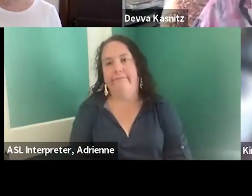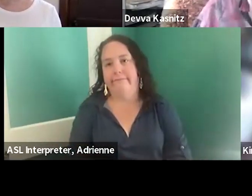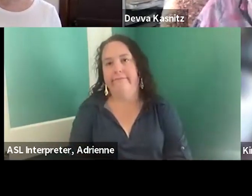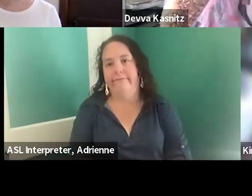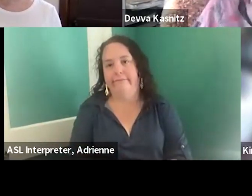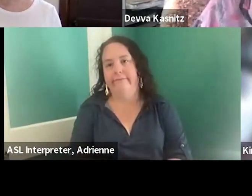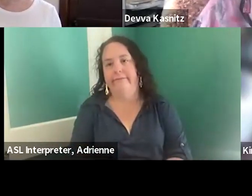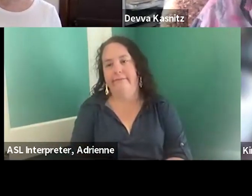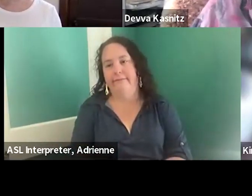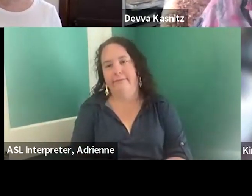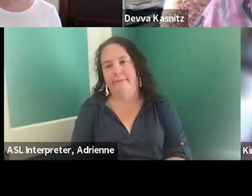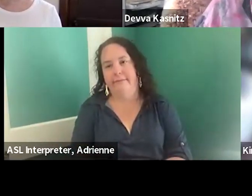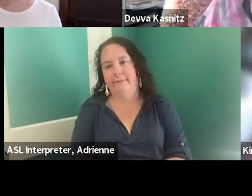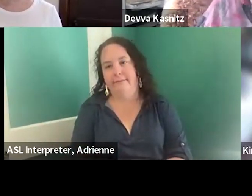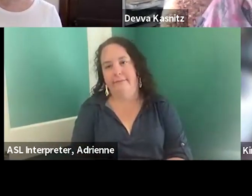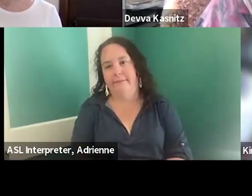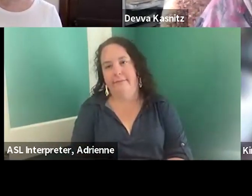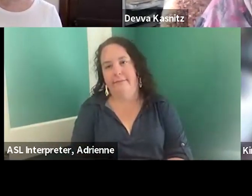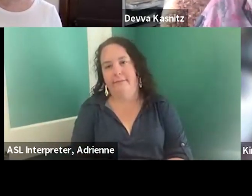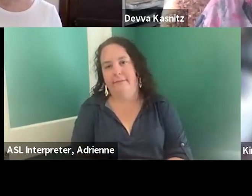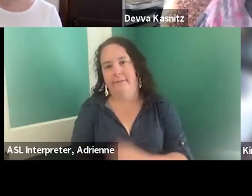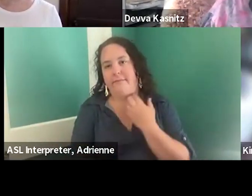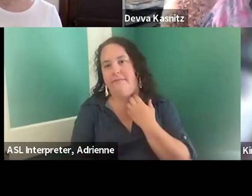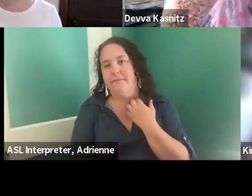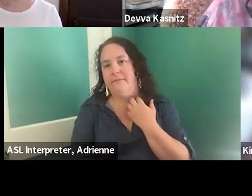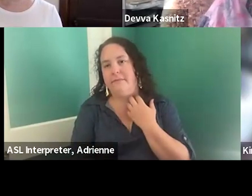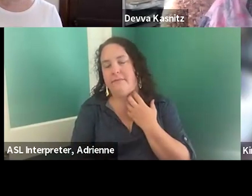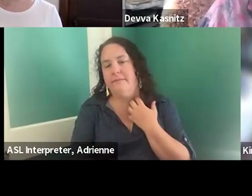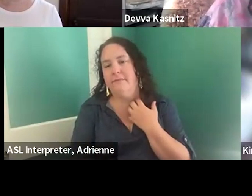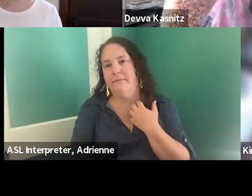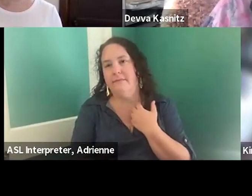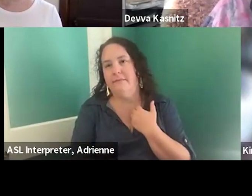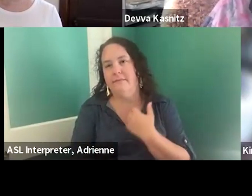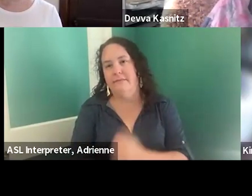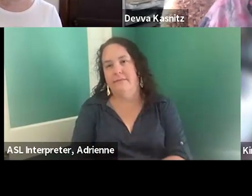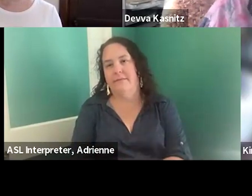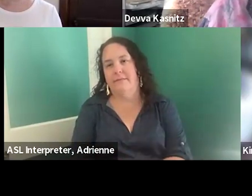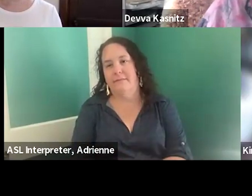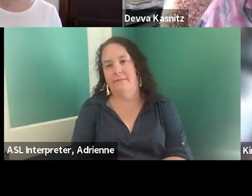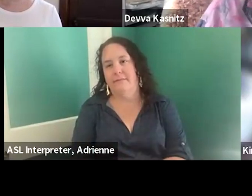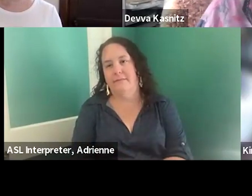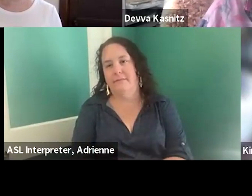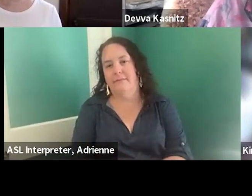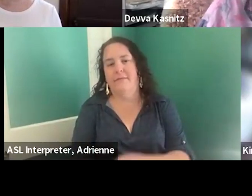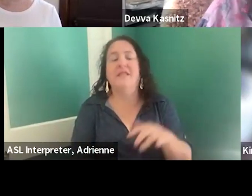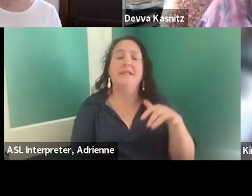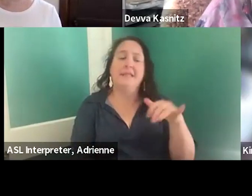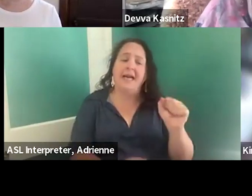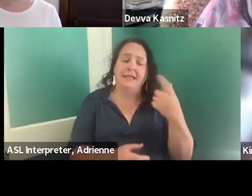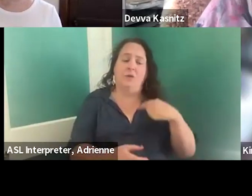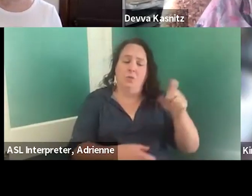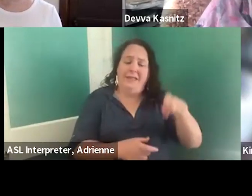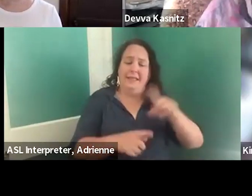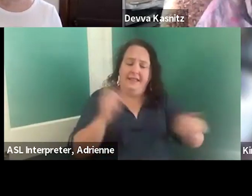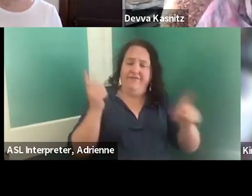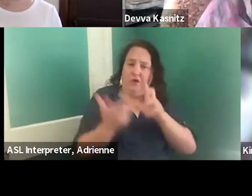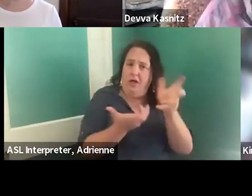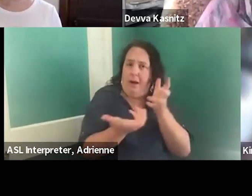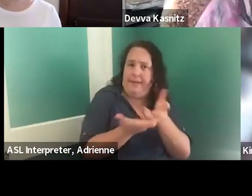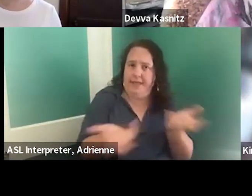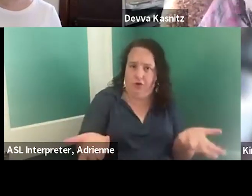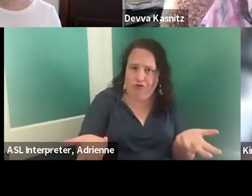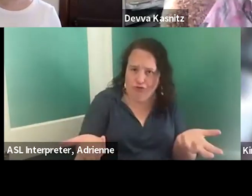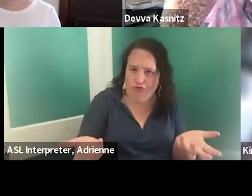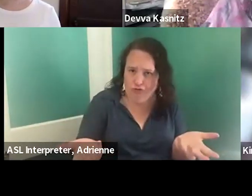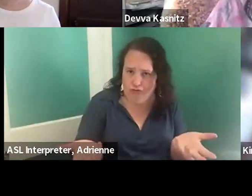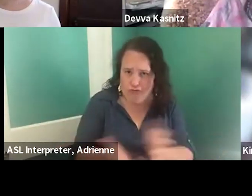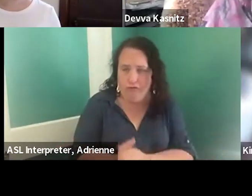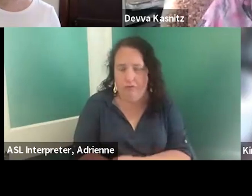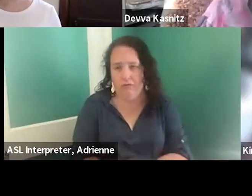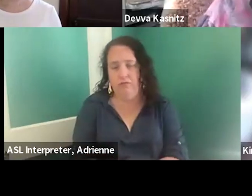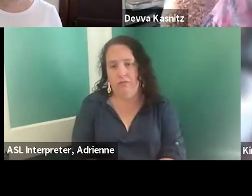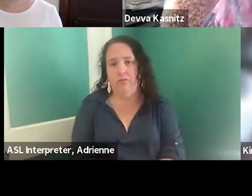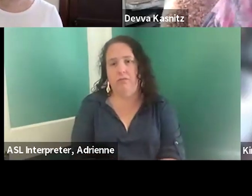Even though we need different accommodations.